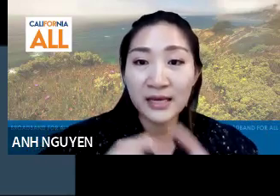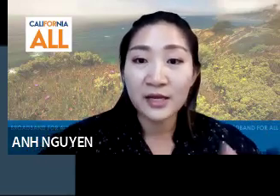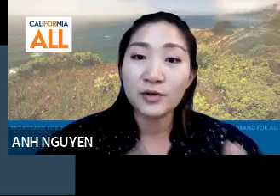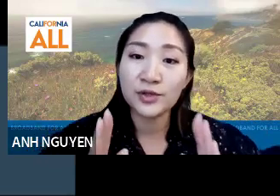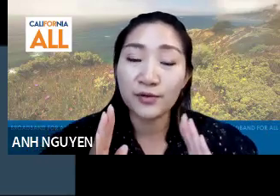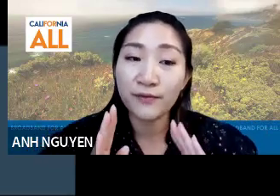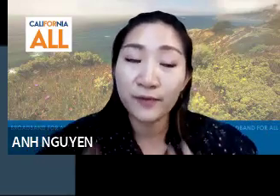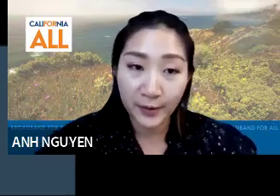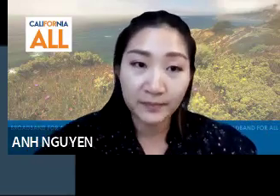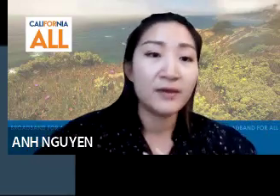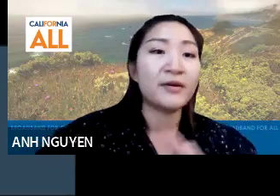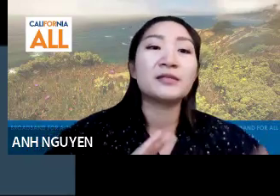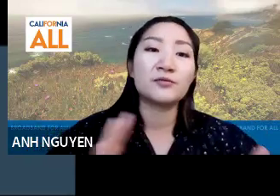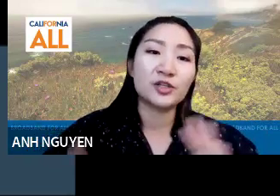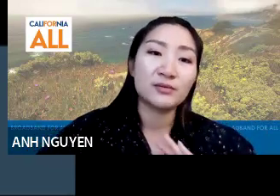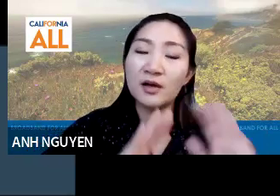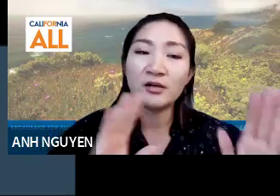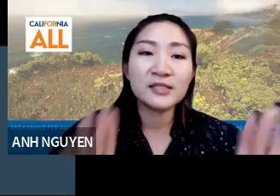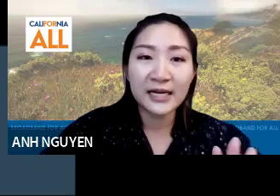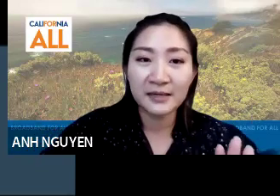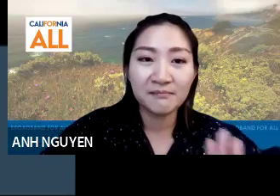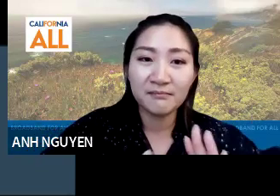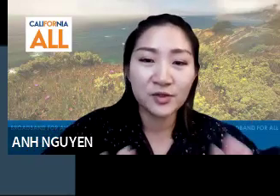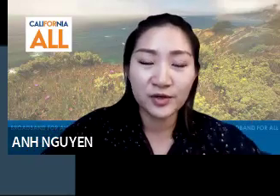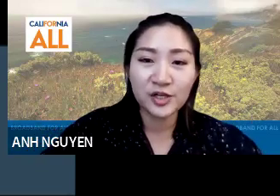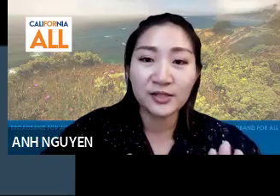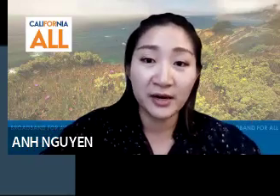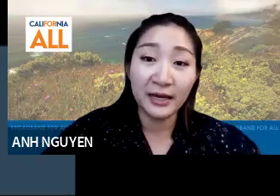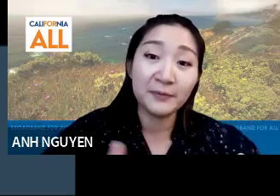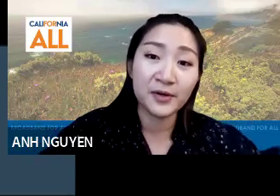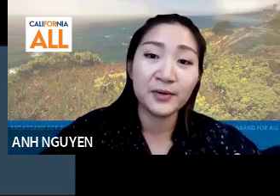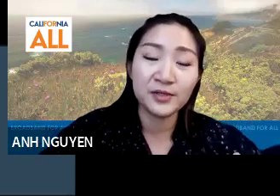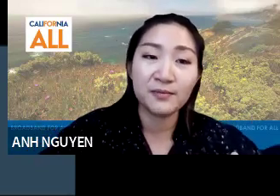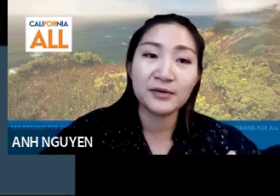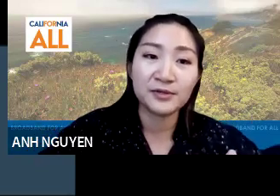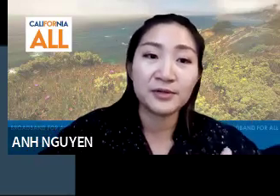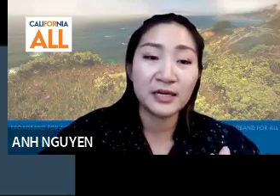to get you to the form right? So just all static screenshots right now will go into the browser